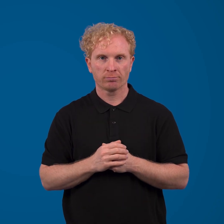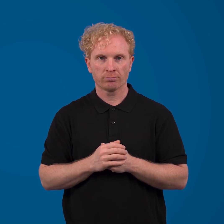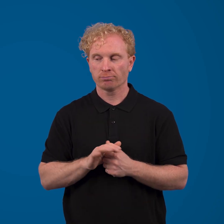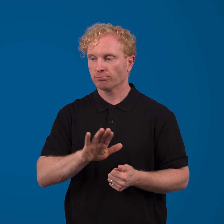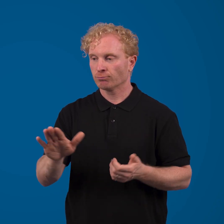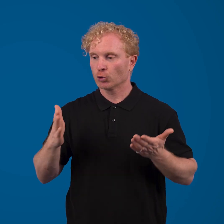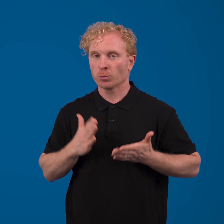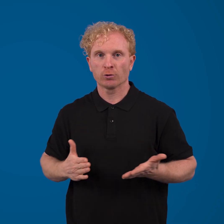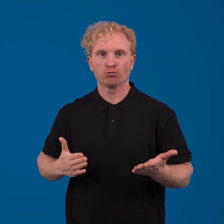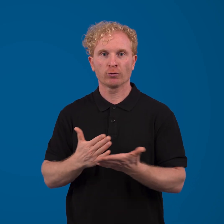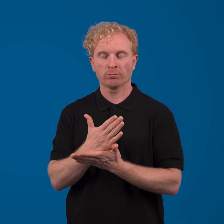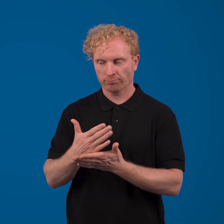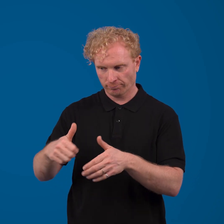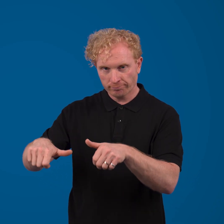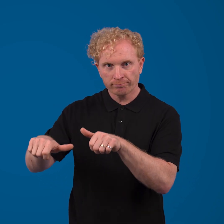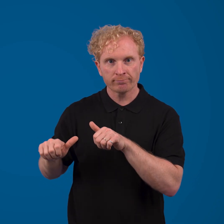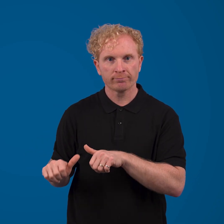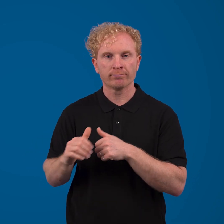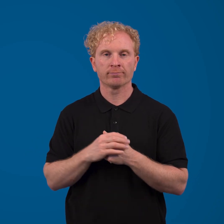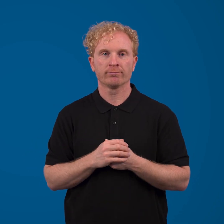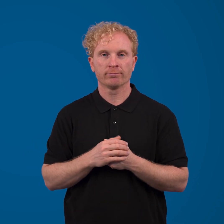• Human rights are protected